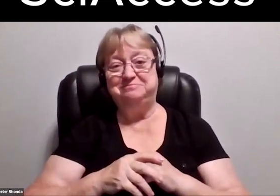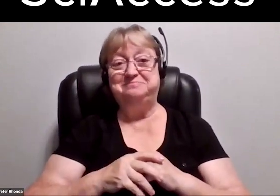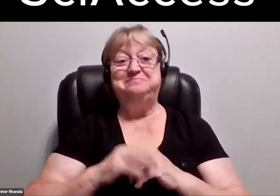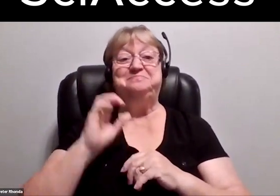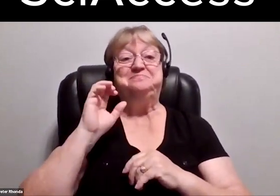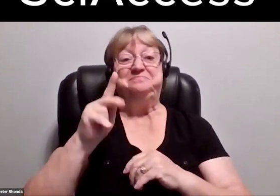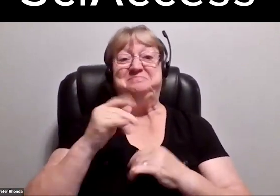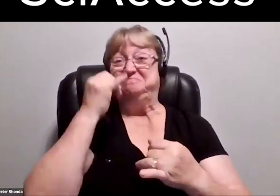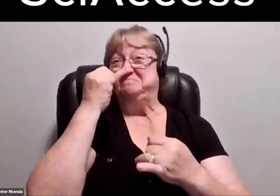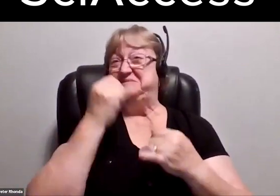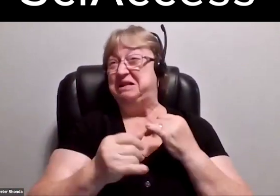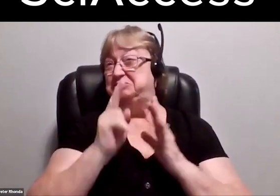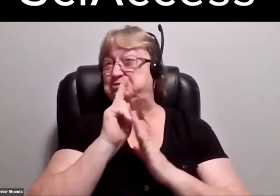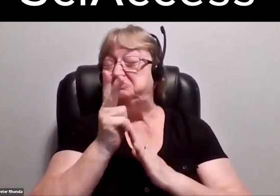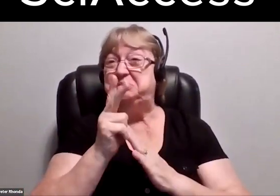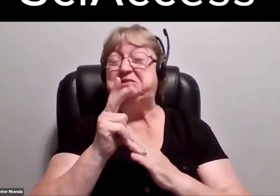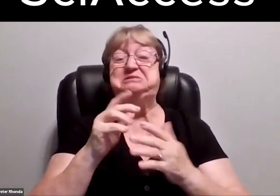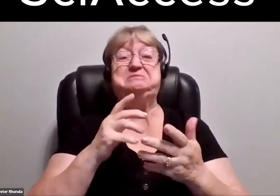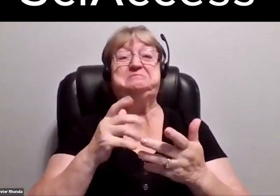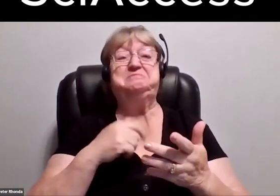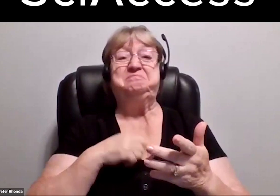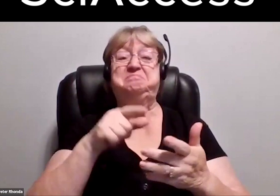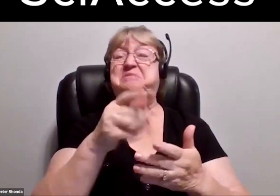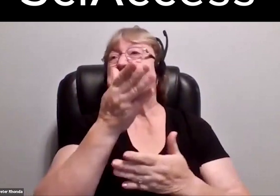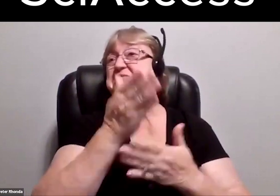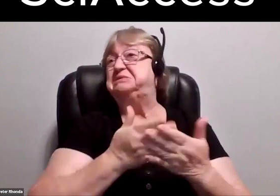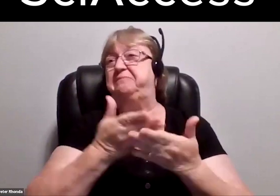The last couple of minutes as I wrap up, these are just some things to consider and things